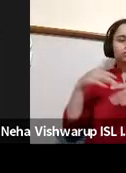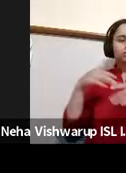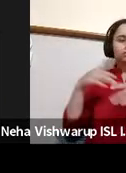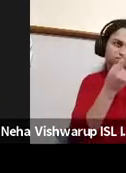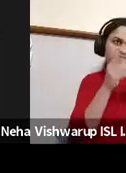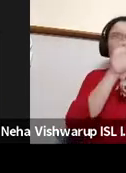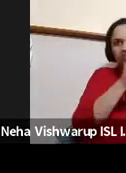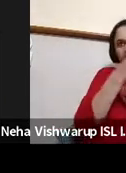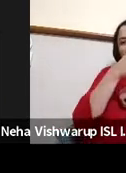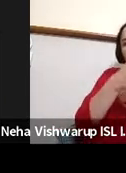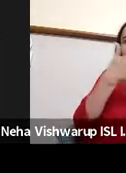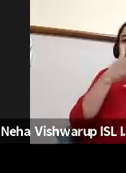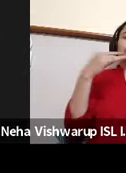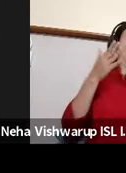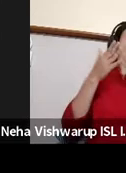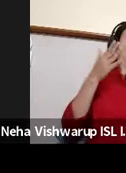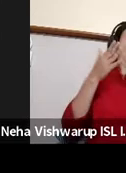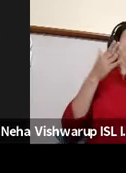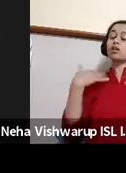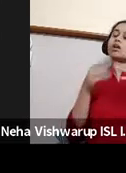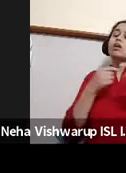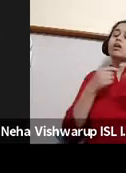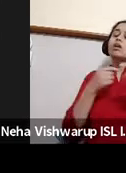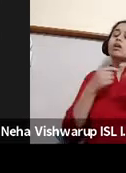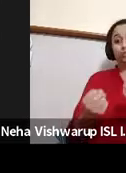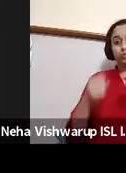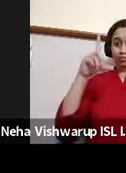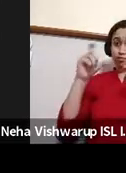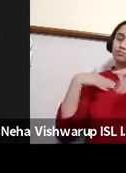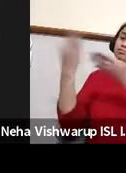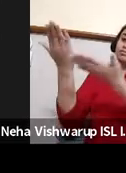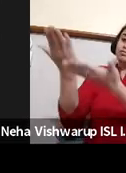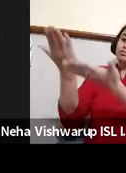for anyone who was interested in having their portrait made at the time this i feel is one